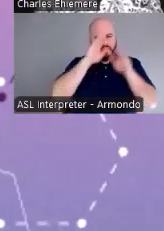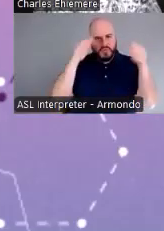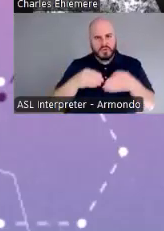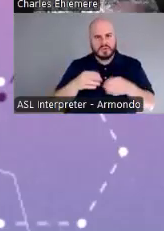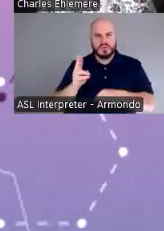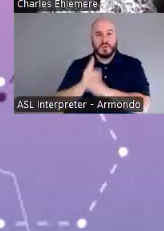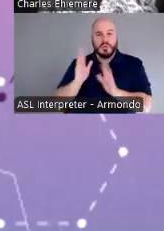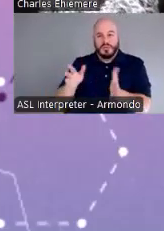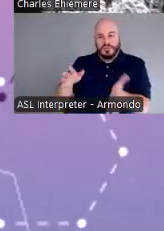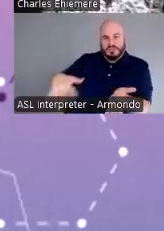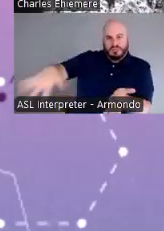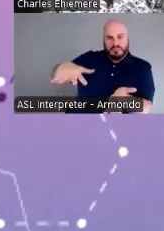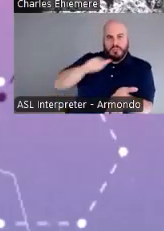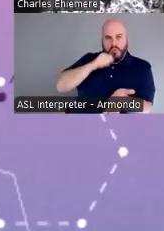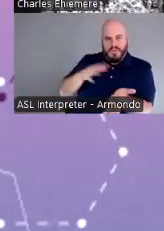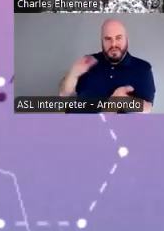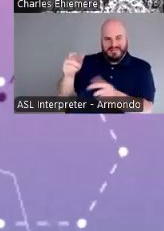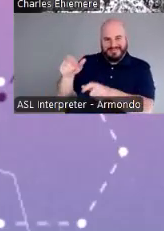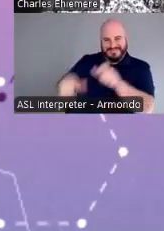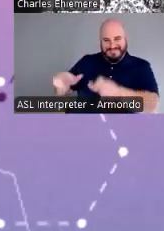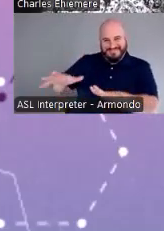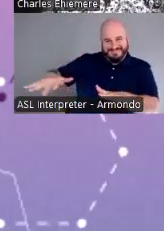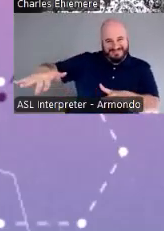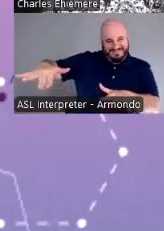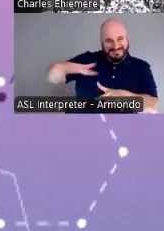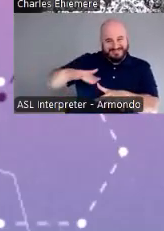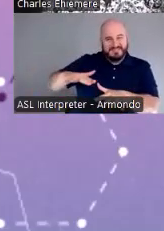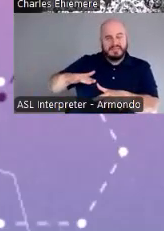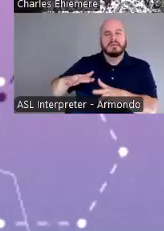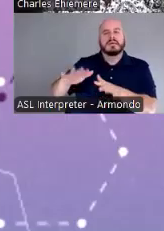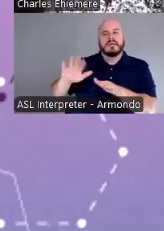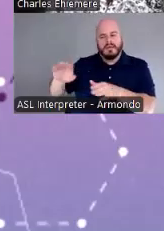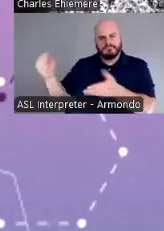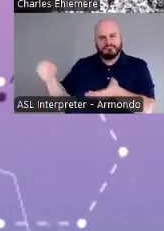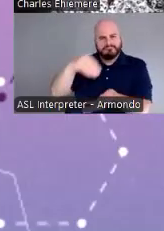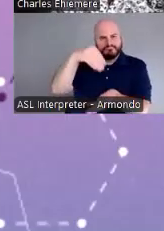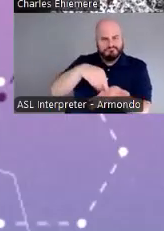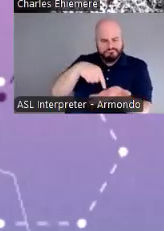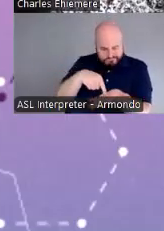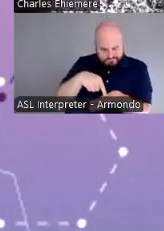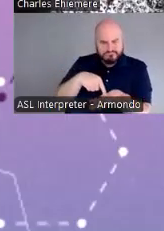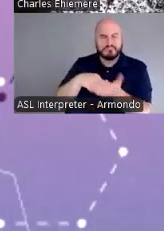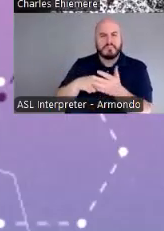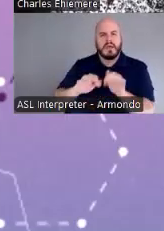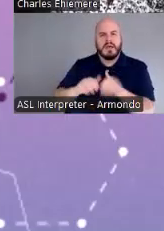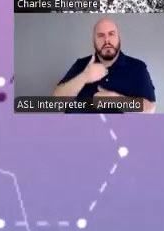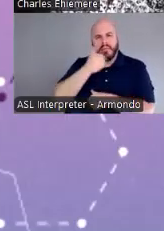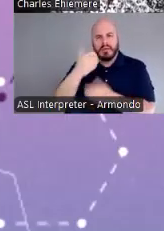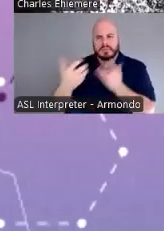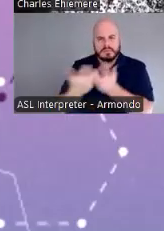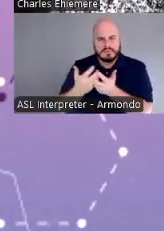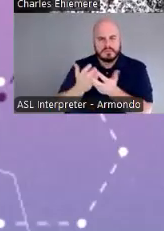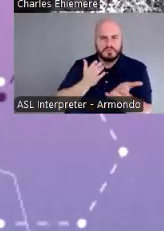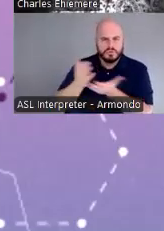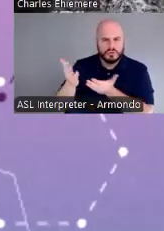So like I said, it's a hybrid system, works with or without internet.